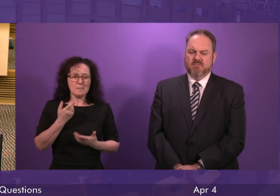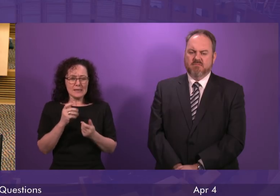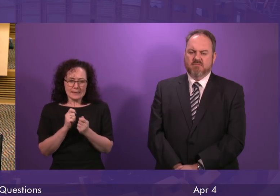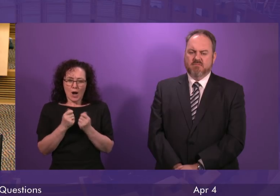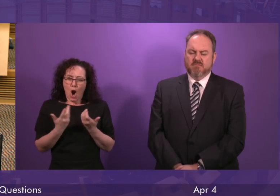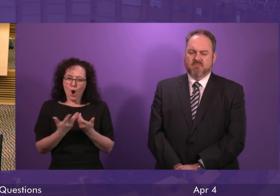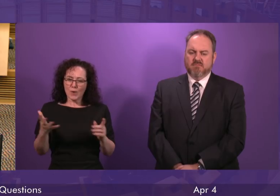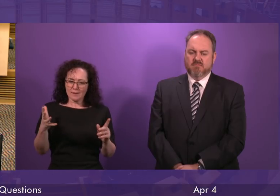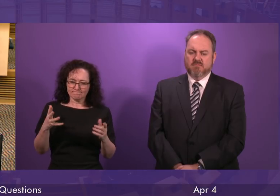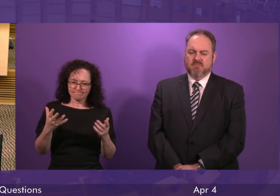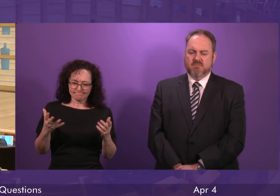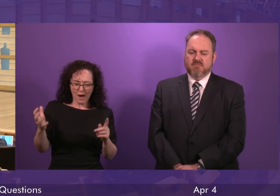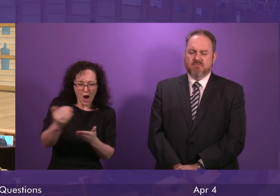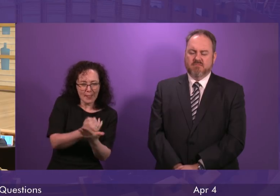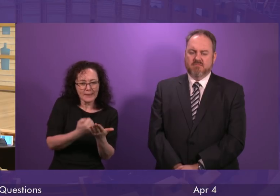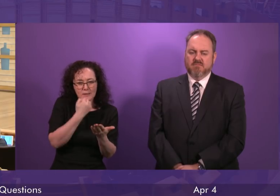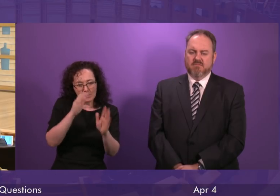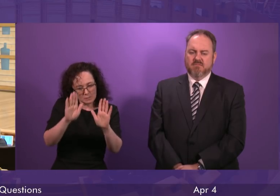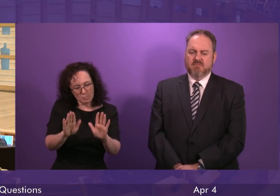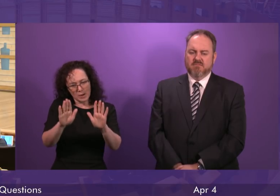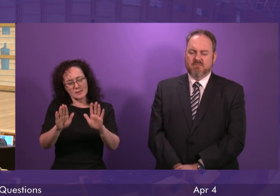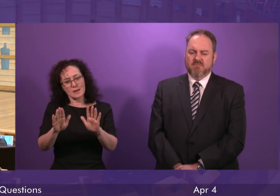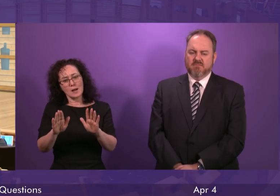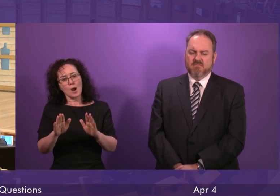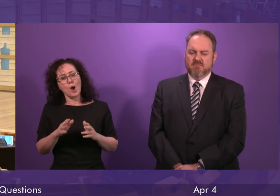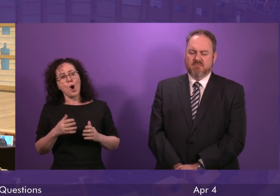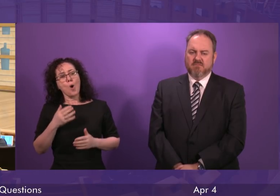broadly speaking, where we are able to make a direct comparison—[Interruption.] The